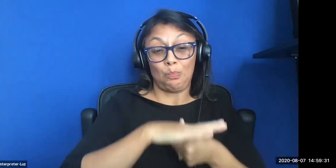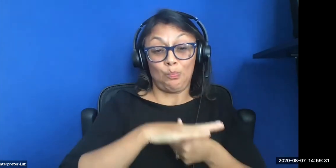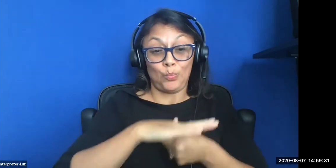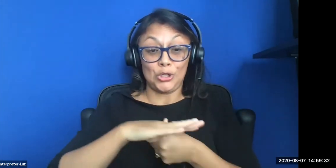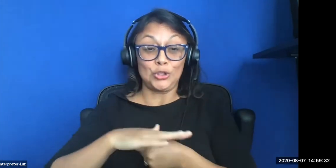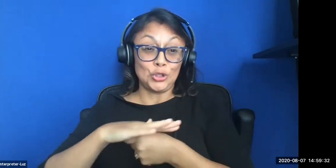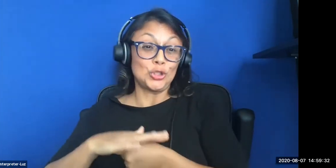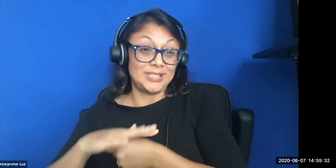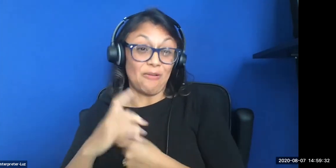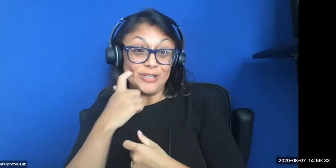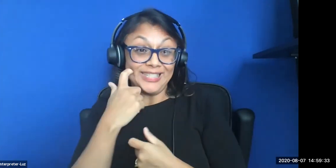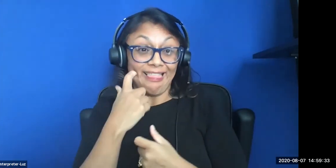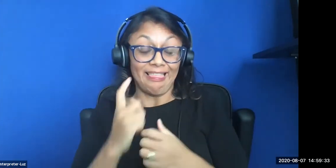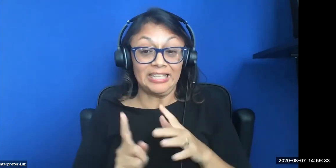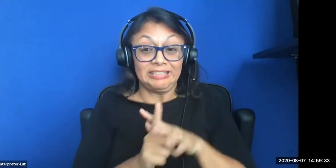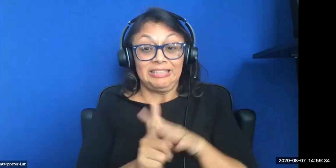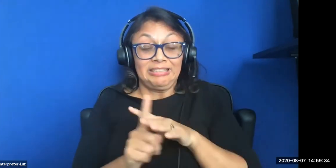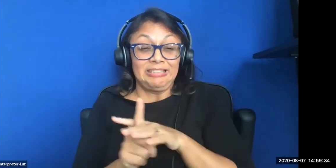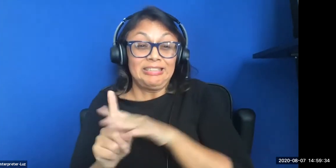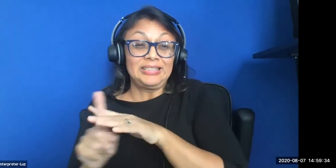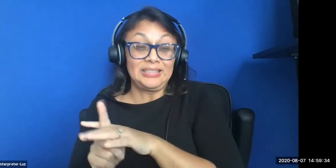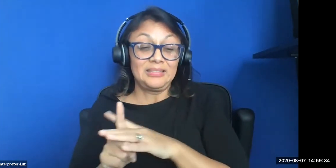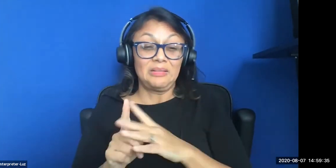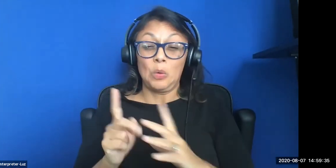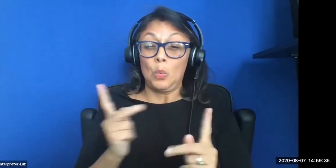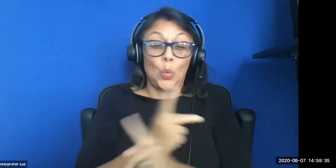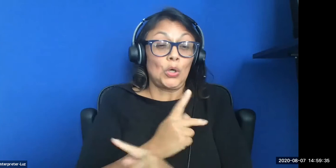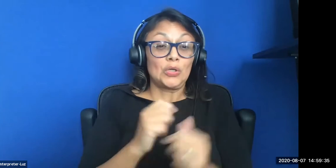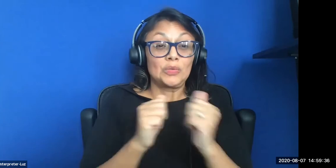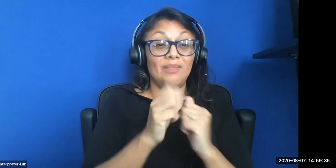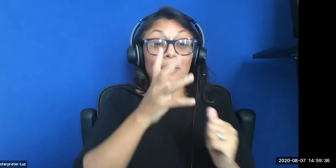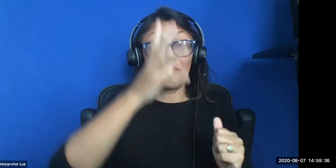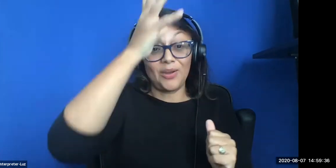Channelle Charest: Really high right now, especially with parents, trying to navigate work and get their kids to